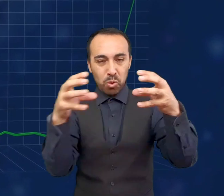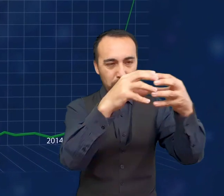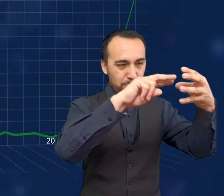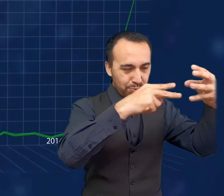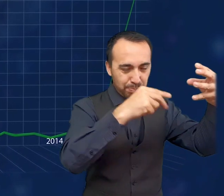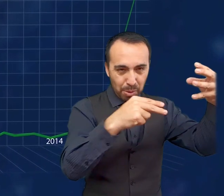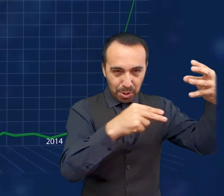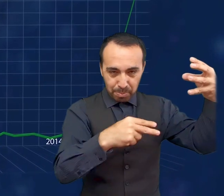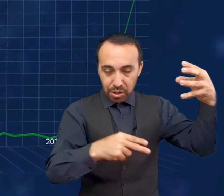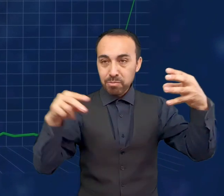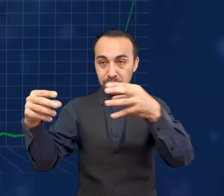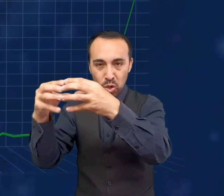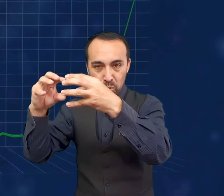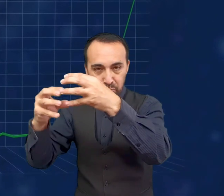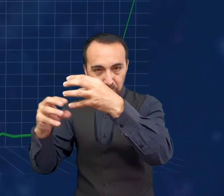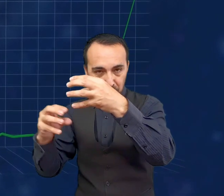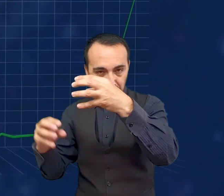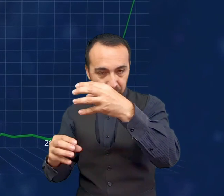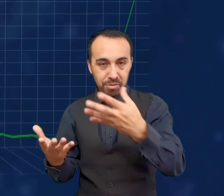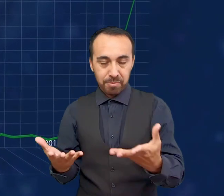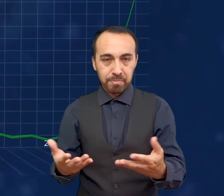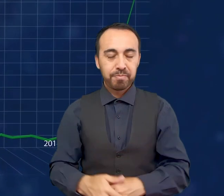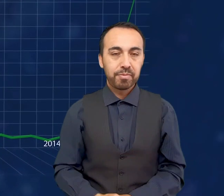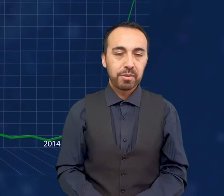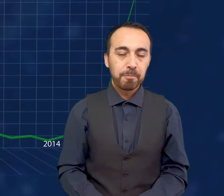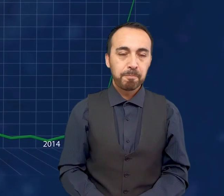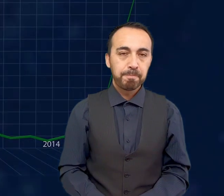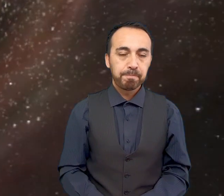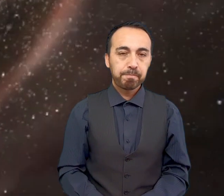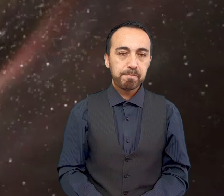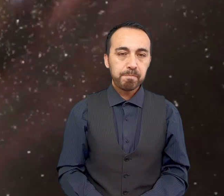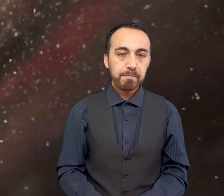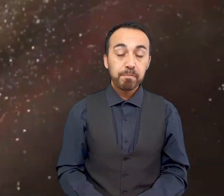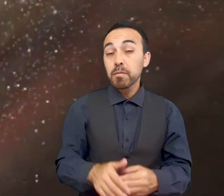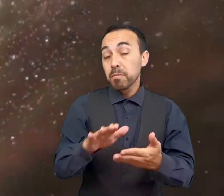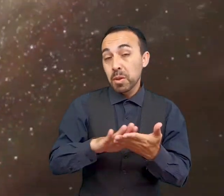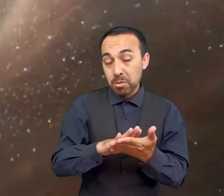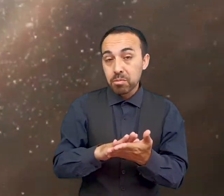The expelled gas expands in the interstellar medium, enriching it with all the elements synthesized